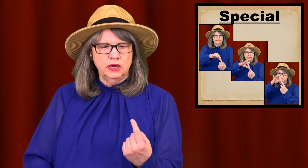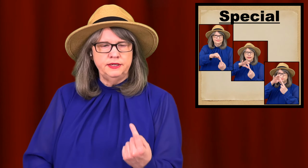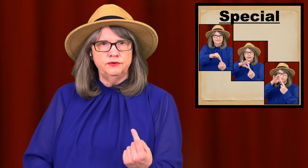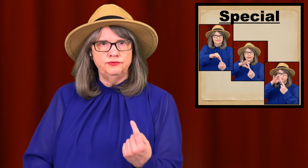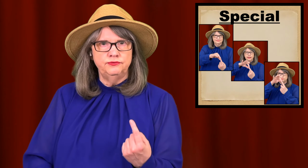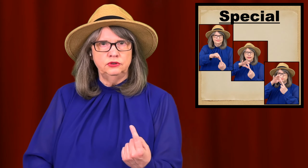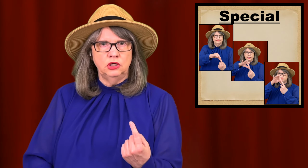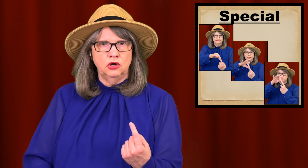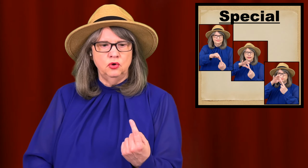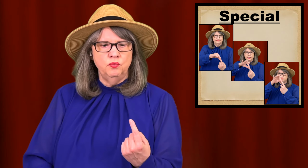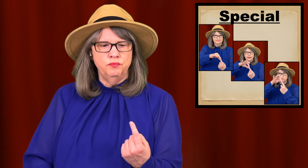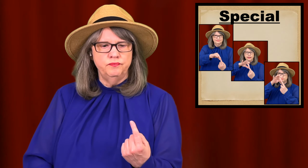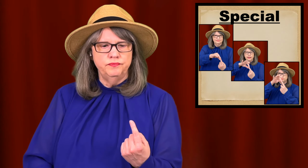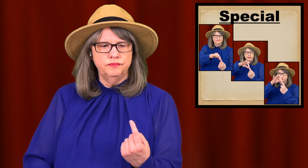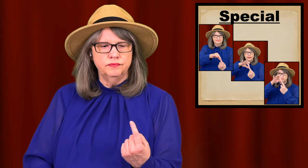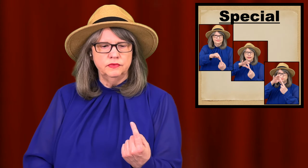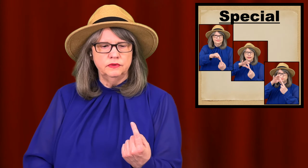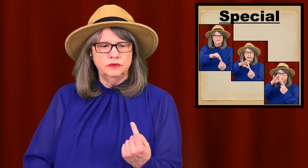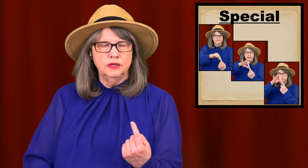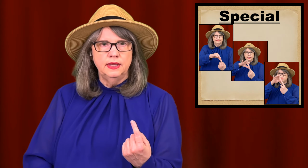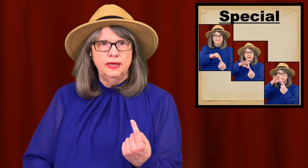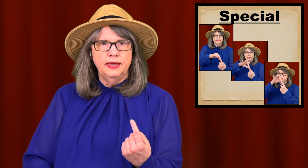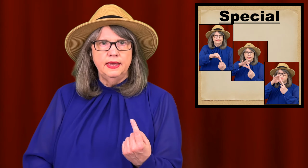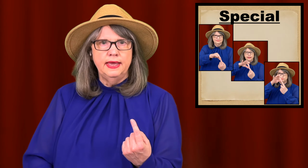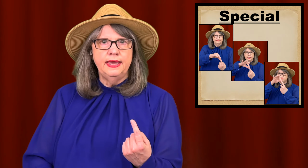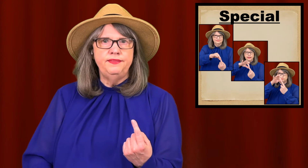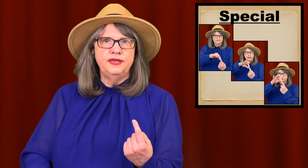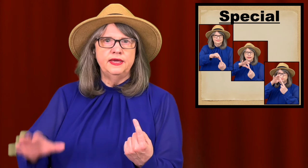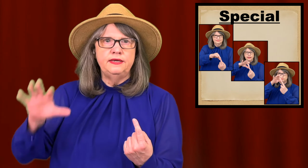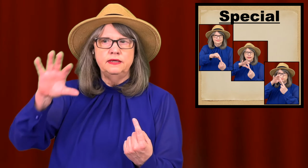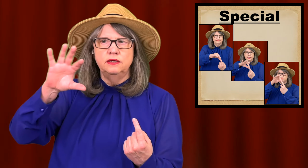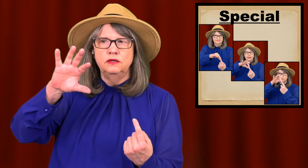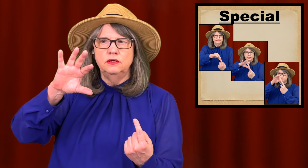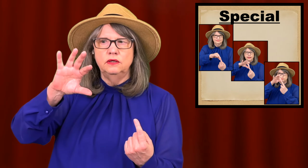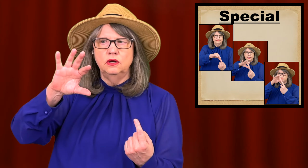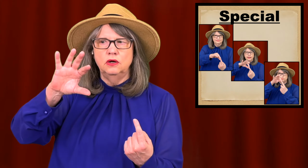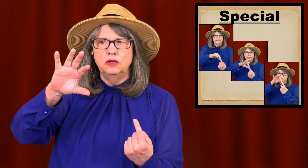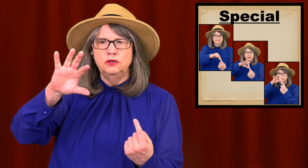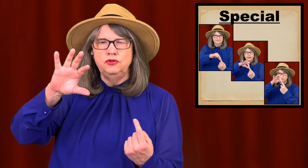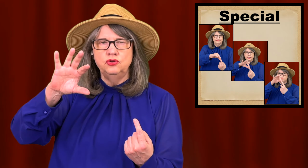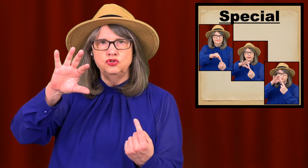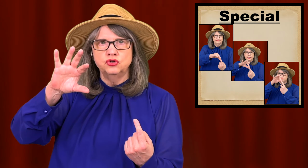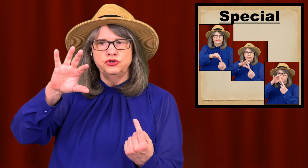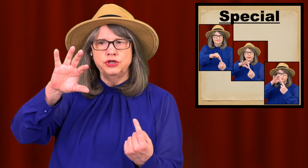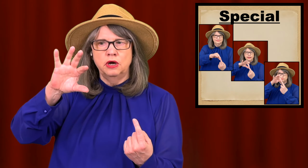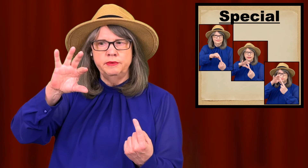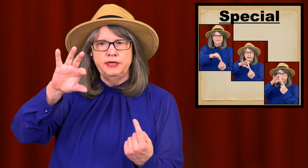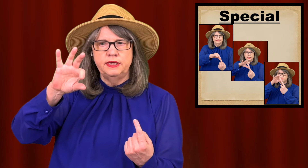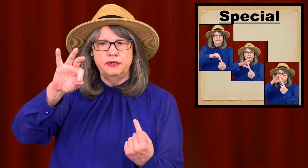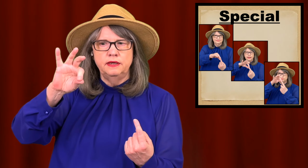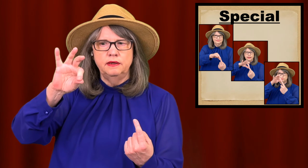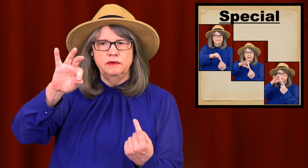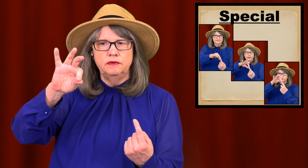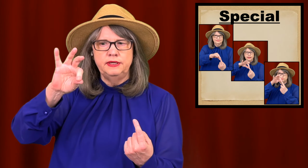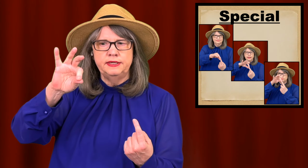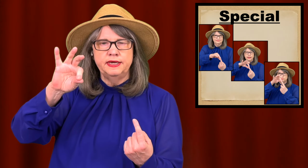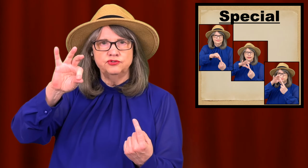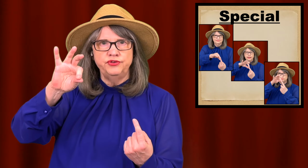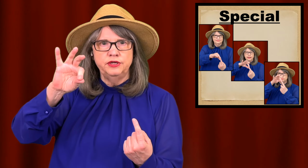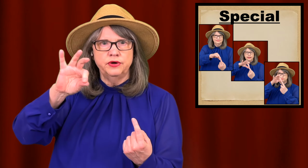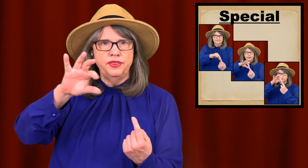kind of low. And then use your dominant index finger